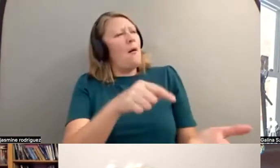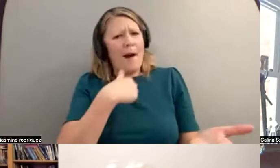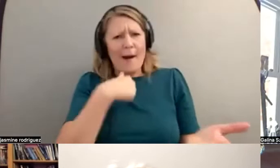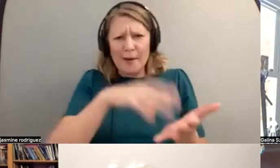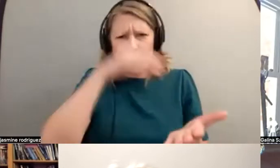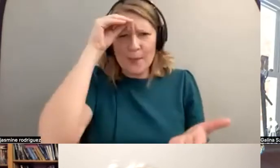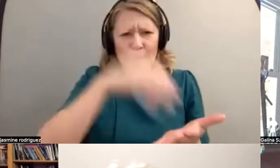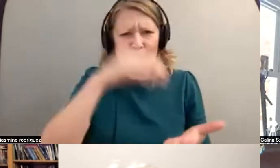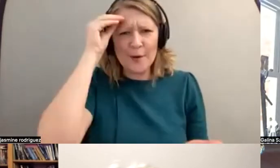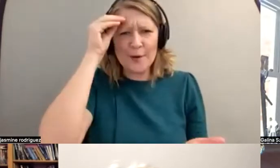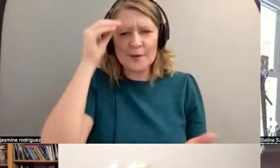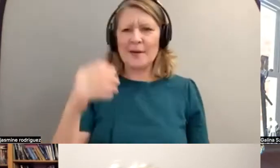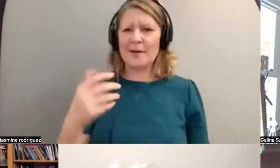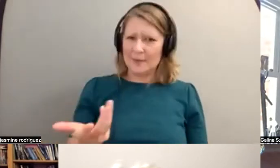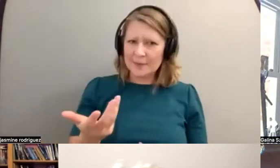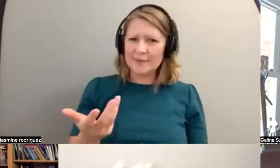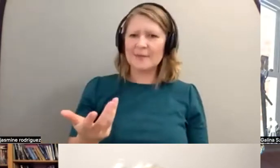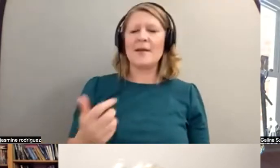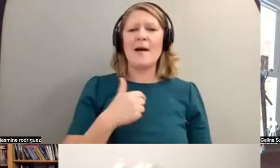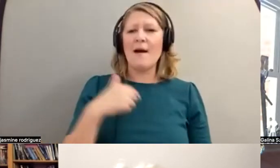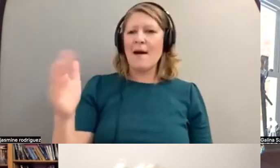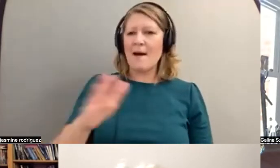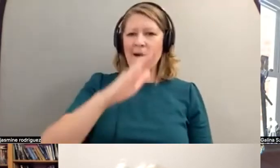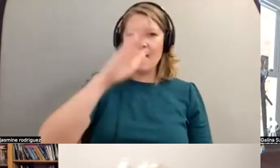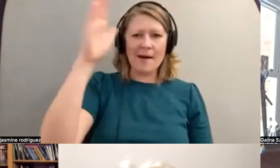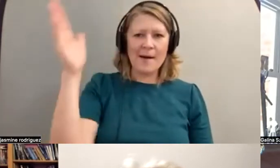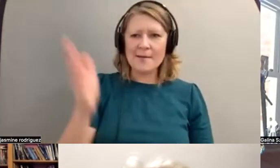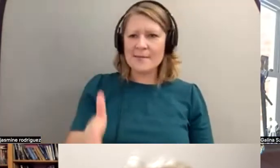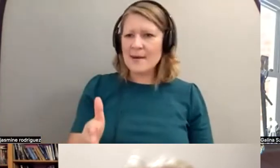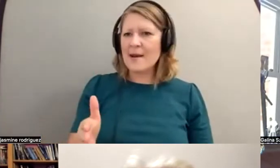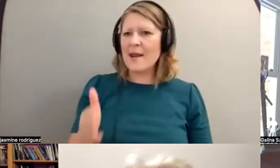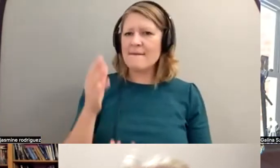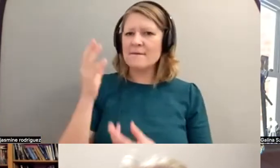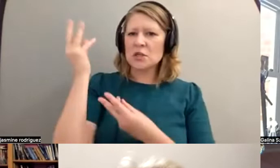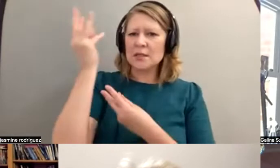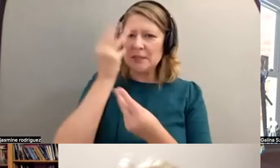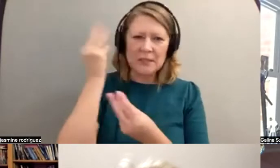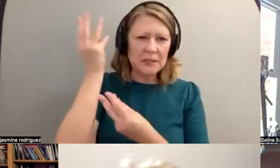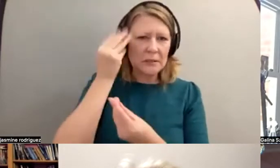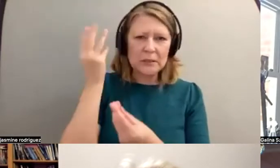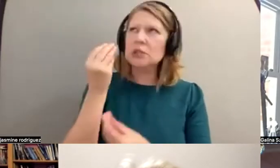any small ways, or anything, I never consider as uh,